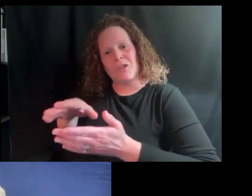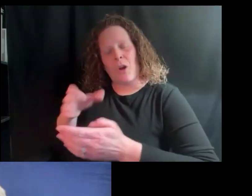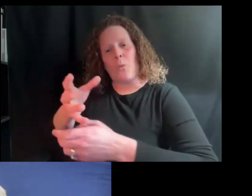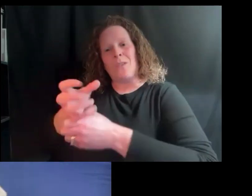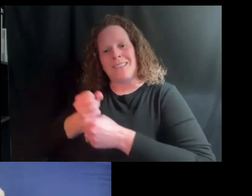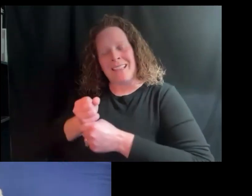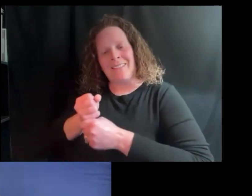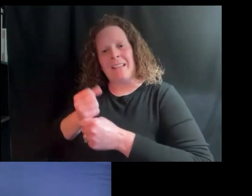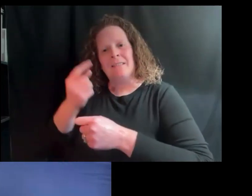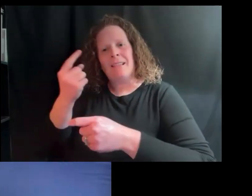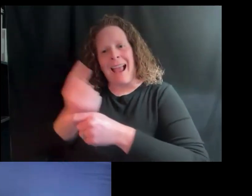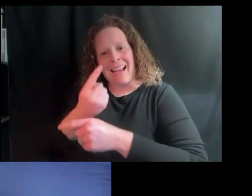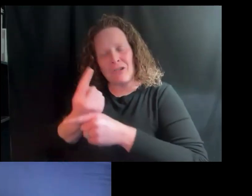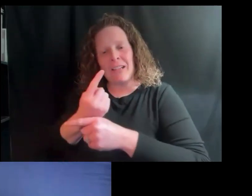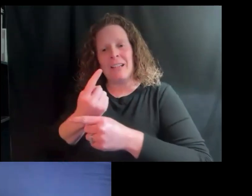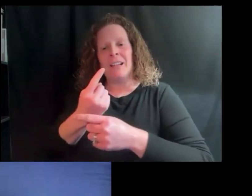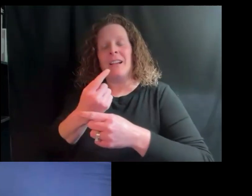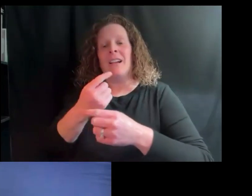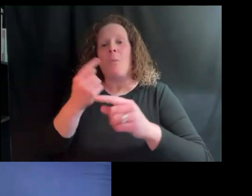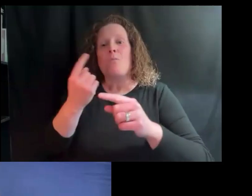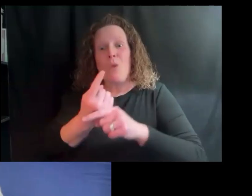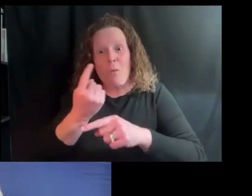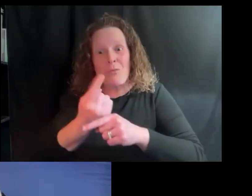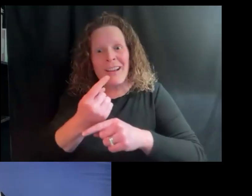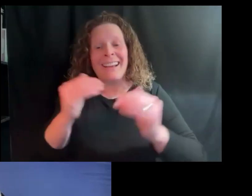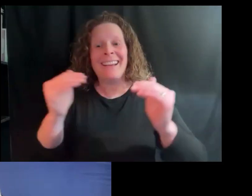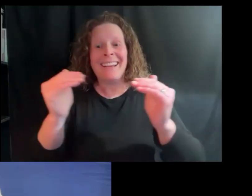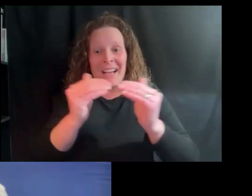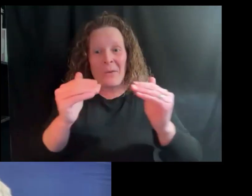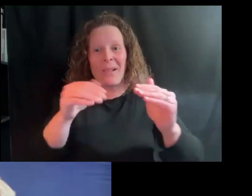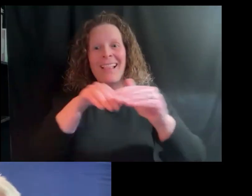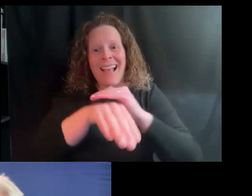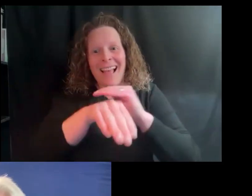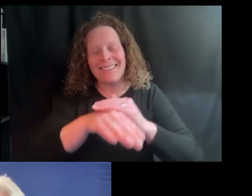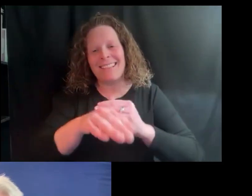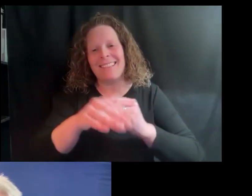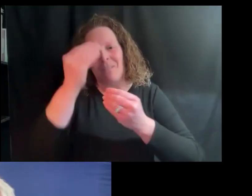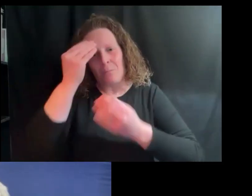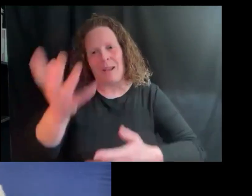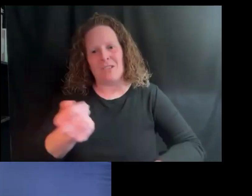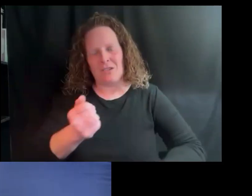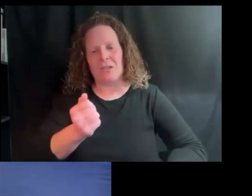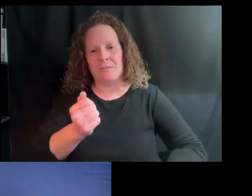It's about them being able to grow up and be competent and able to get a job. And we